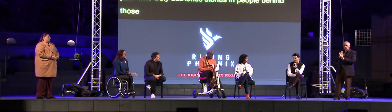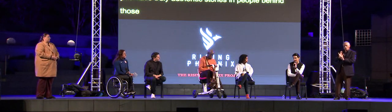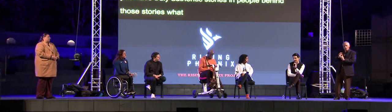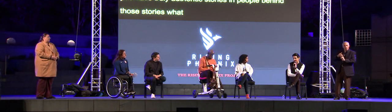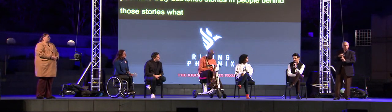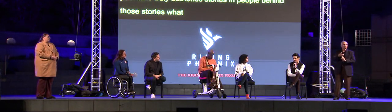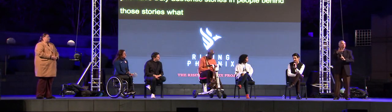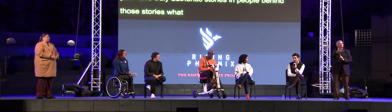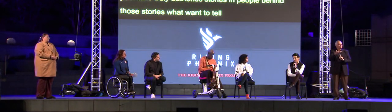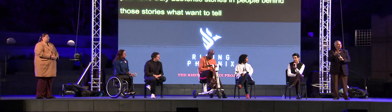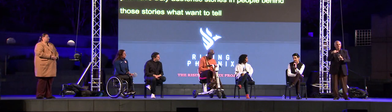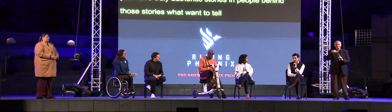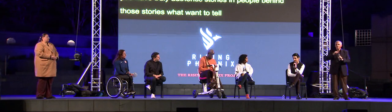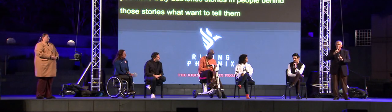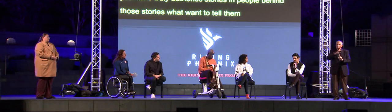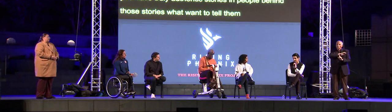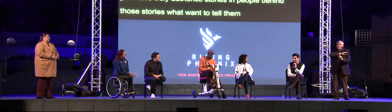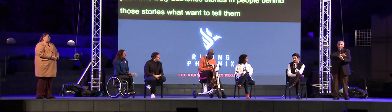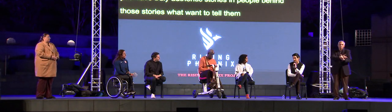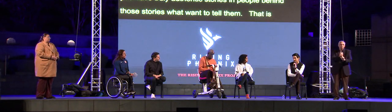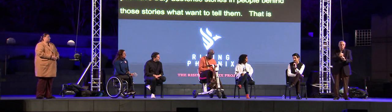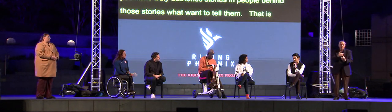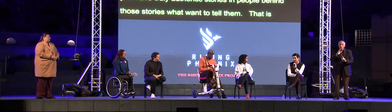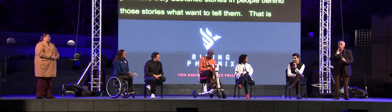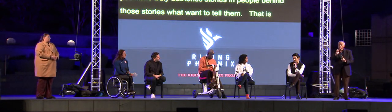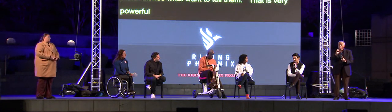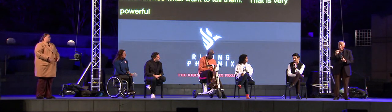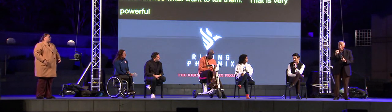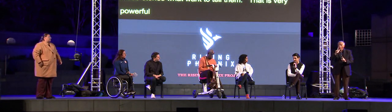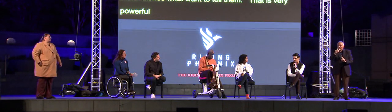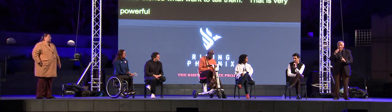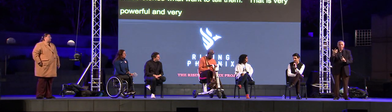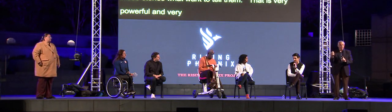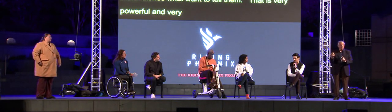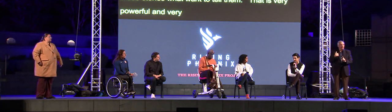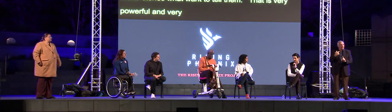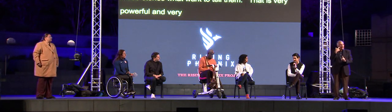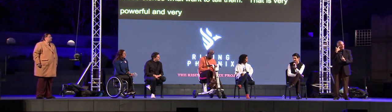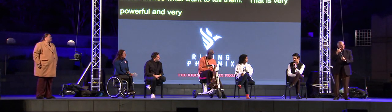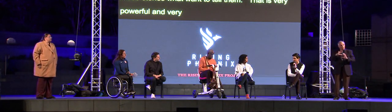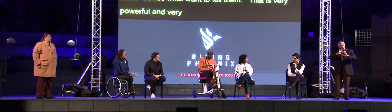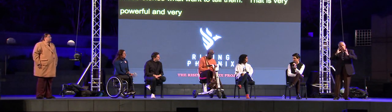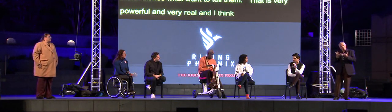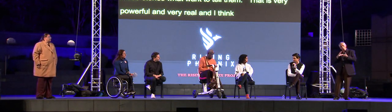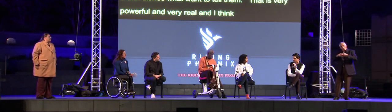And that's very powerful, very real, and I think all of those stories need a big megaphone.